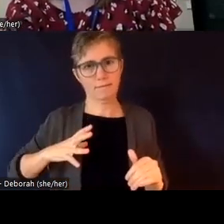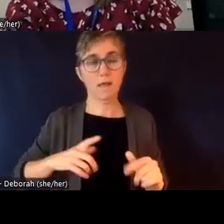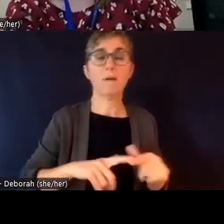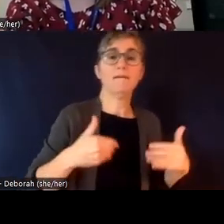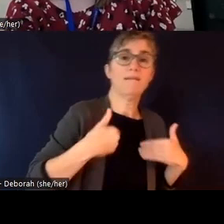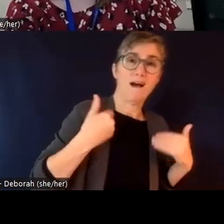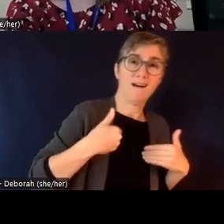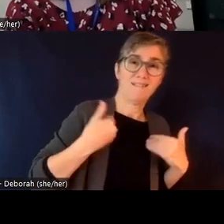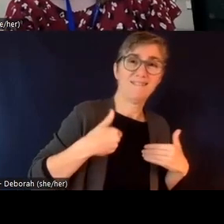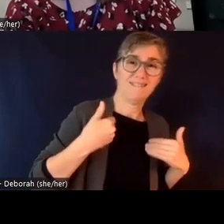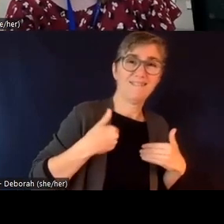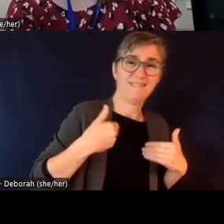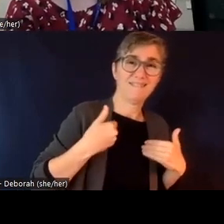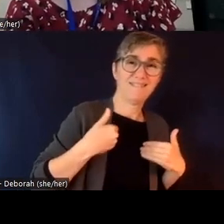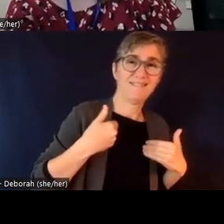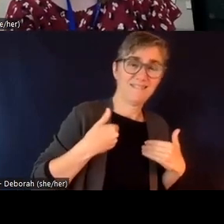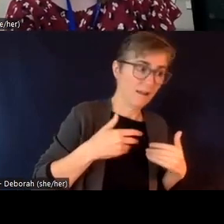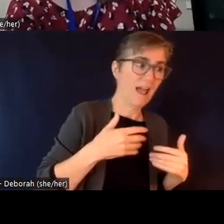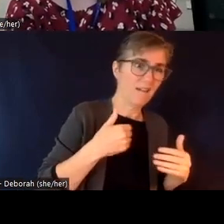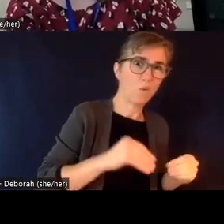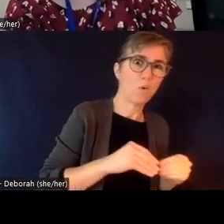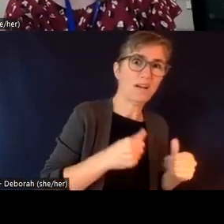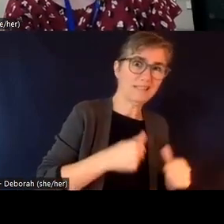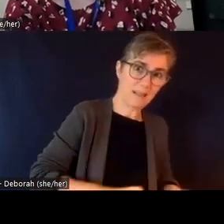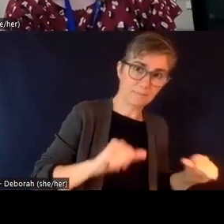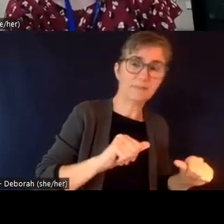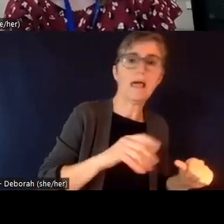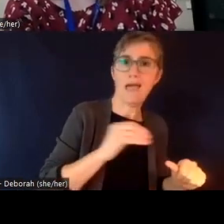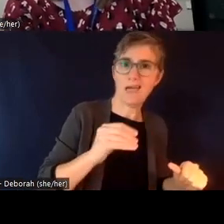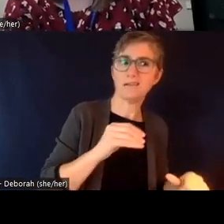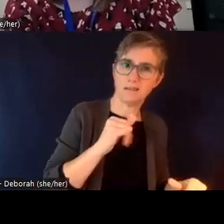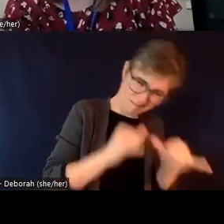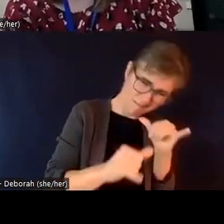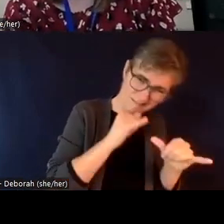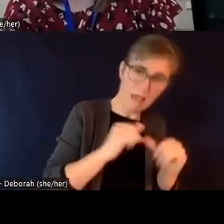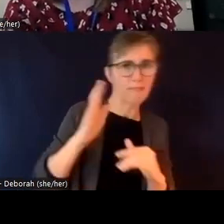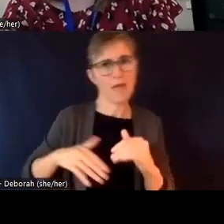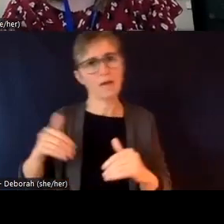and binge drinking than all older age groups. So there maybe fewer differences when it comes